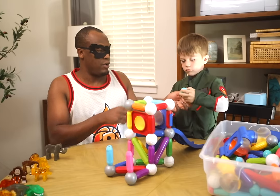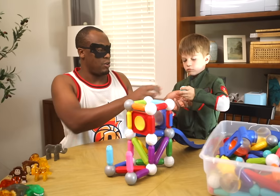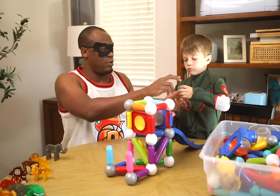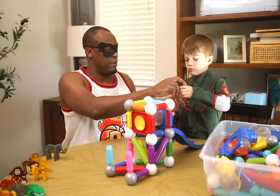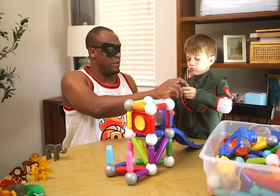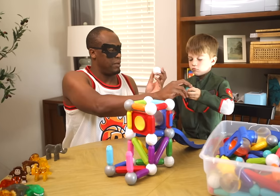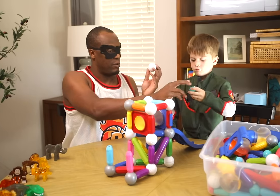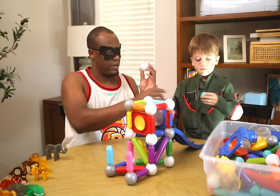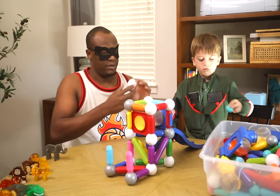Perfecto. Maybe a bigger one.